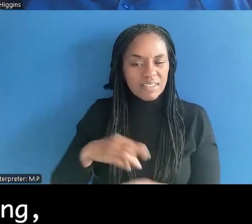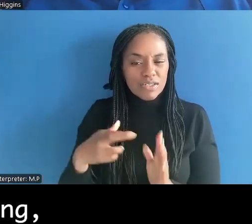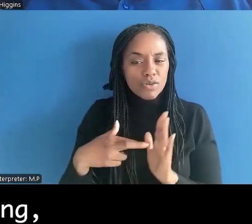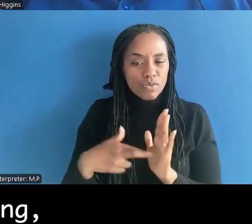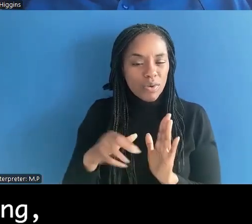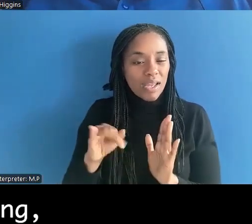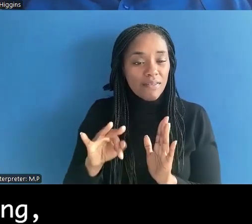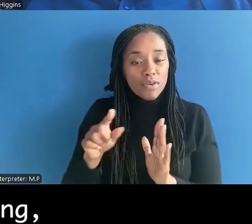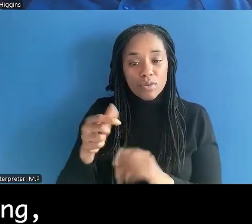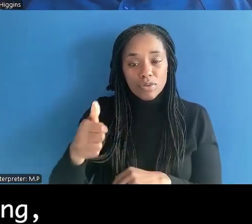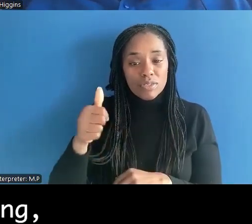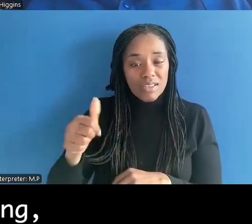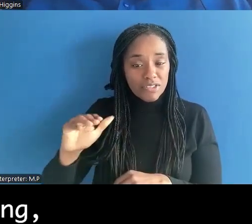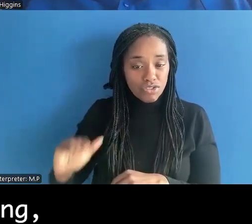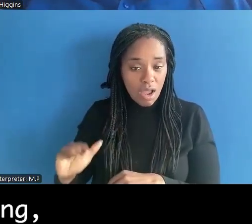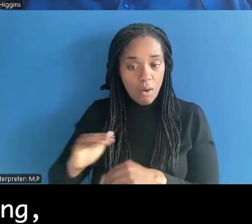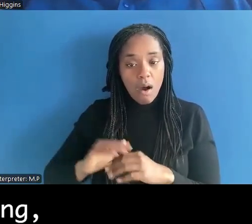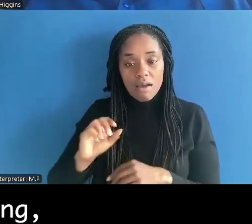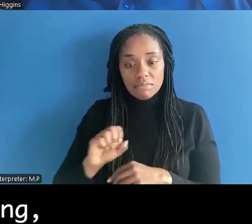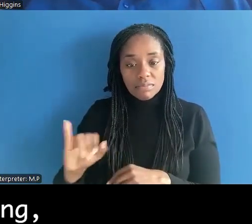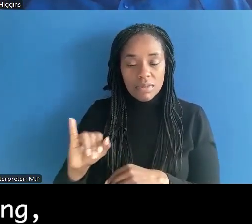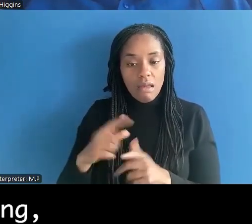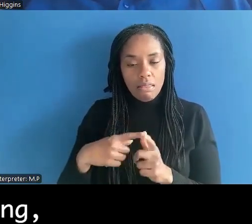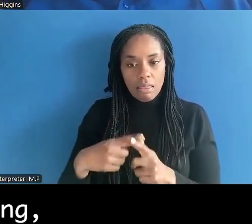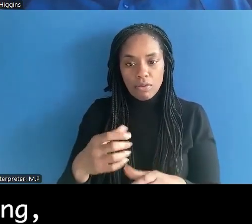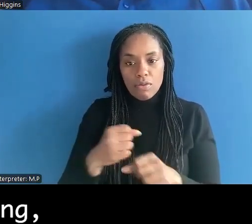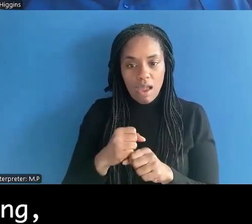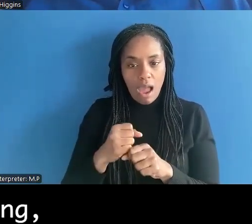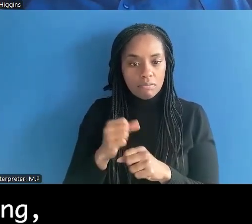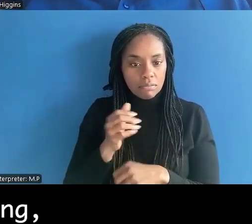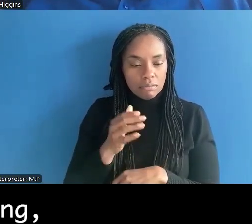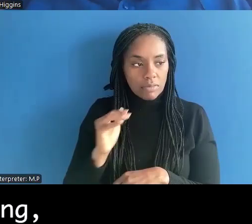And then you started receiving, an adult child dis, a disabled child